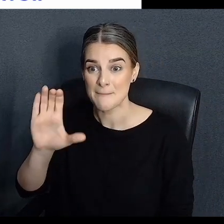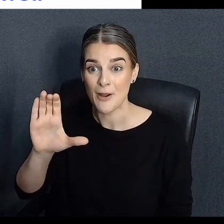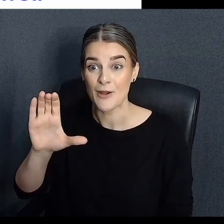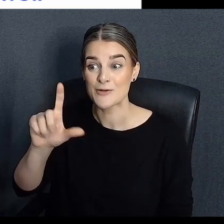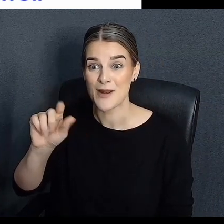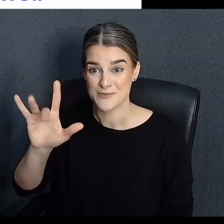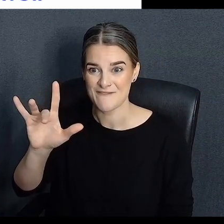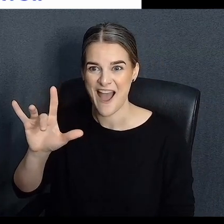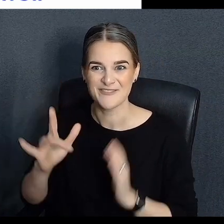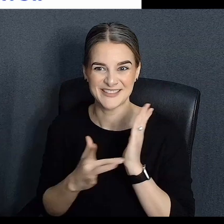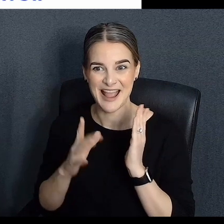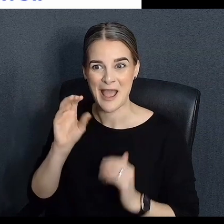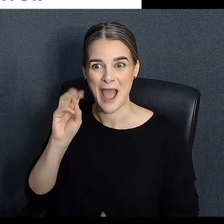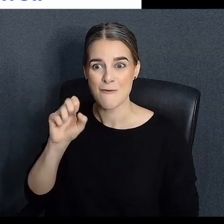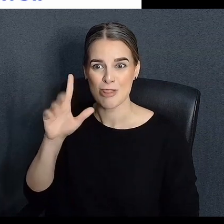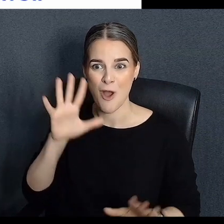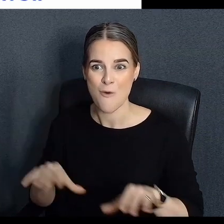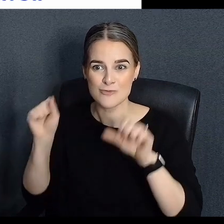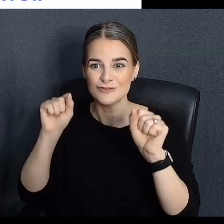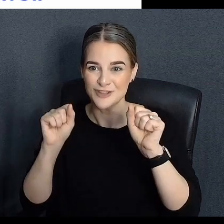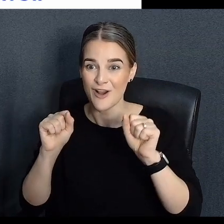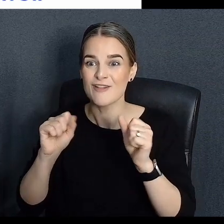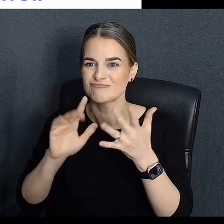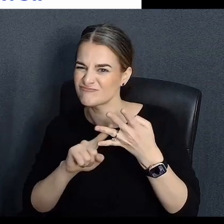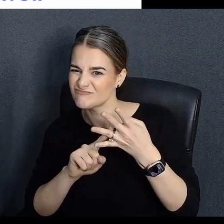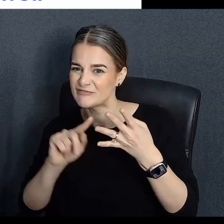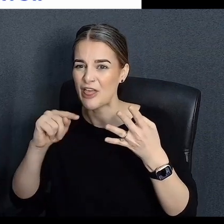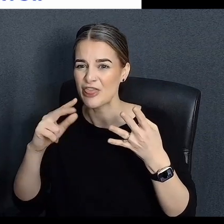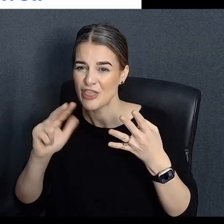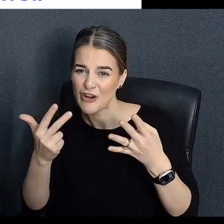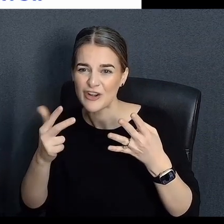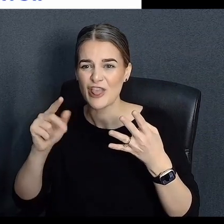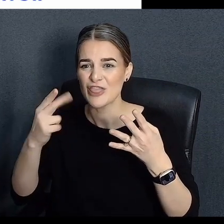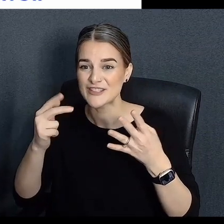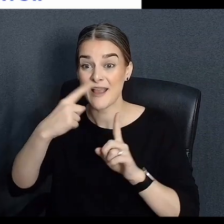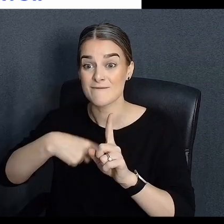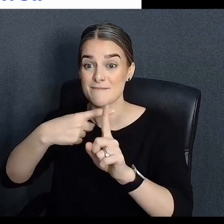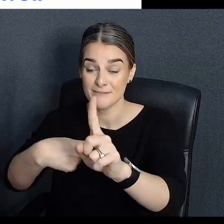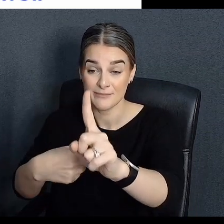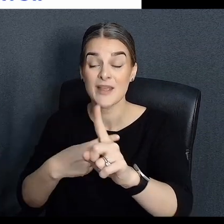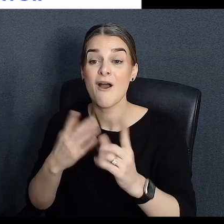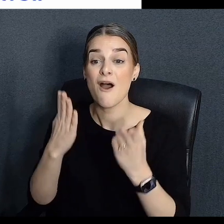Each is held on the third Thursday of the month, and is offered at two times, 12:00, noon, and 4:00 PM.